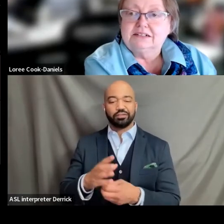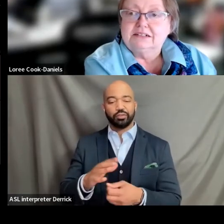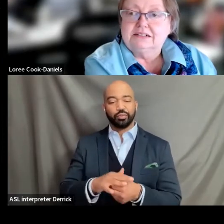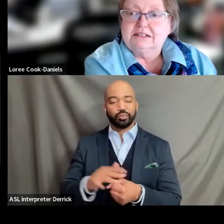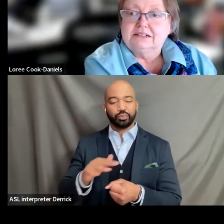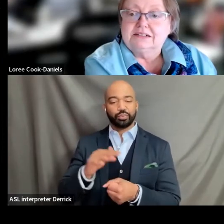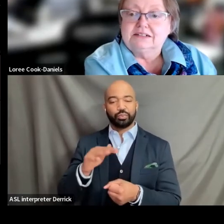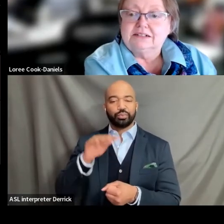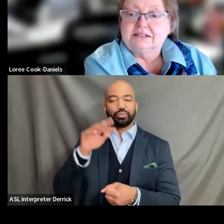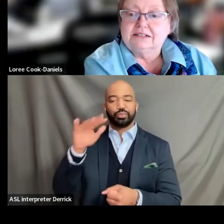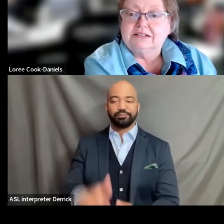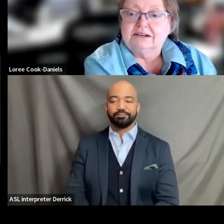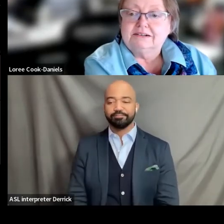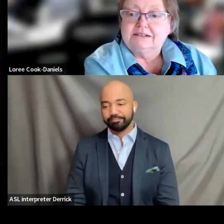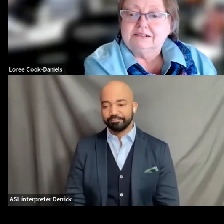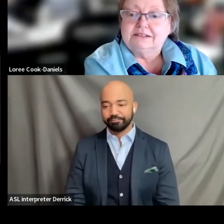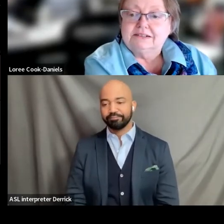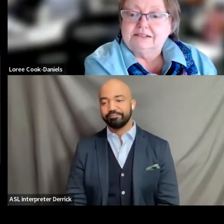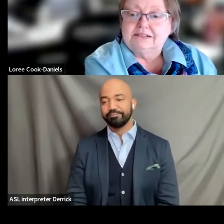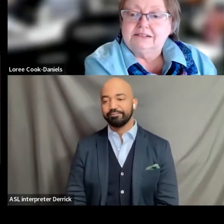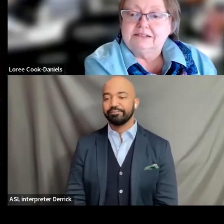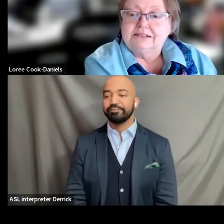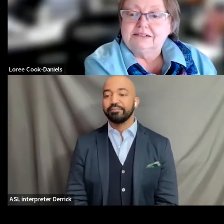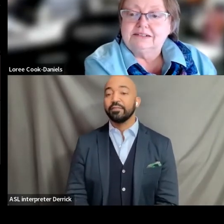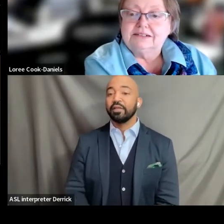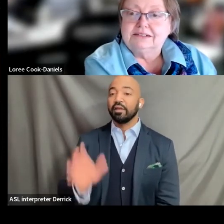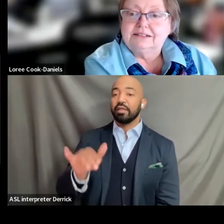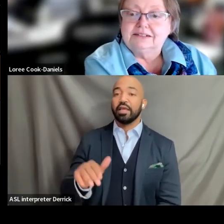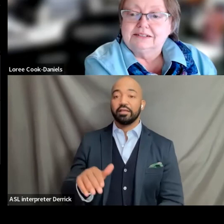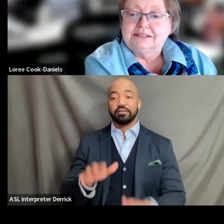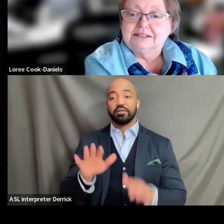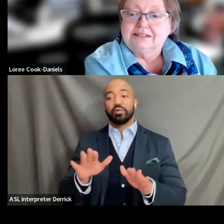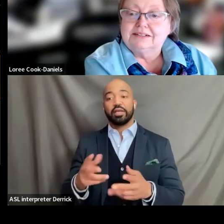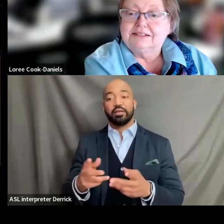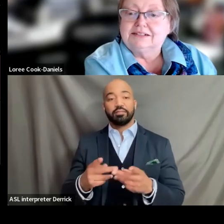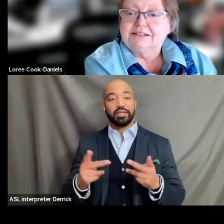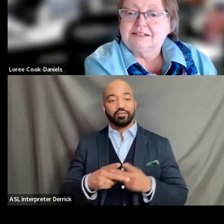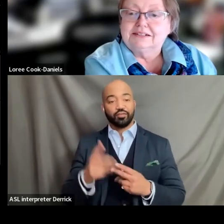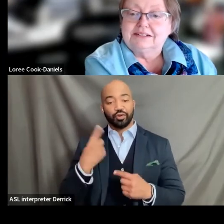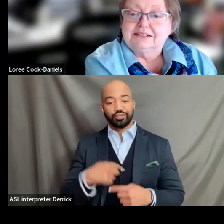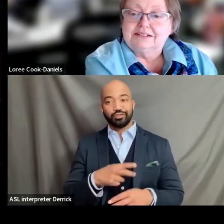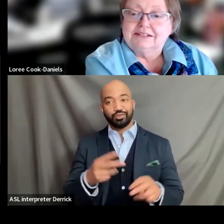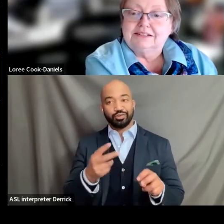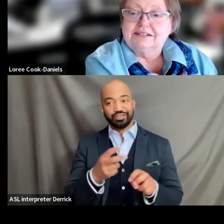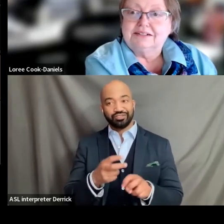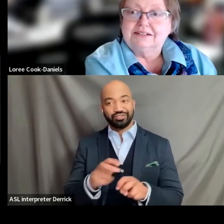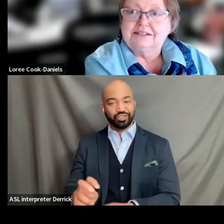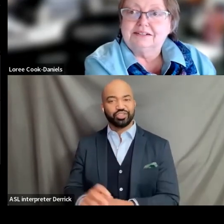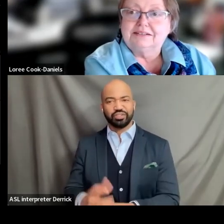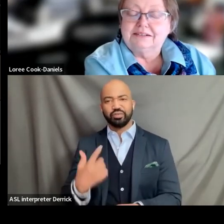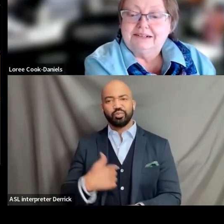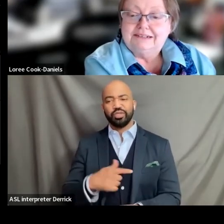That actually is a good place for us to transition off. You all can keep on going with it but like yes. I think we all need to have that outlet.